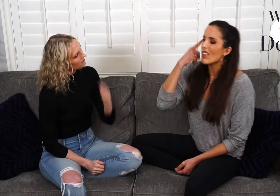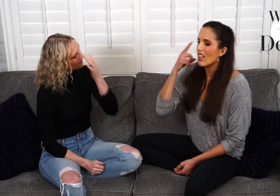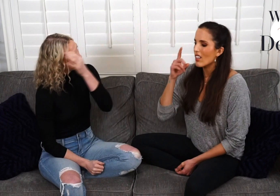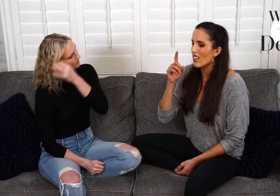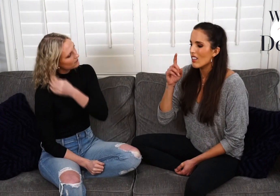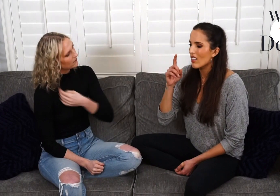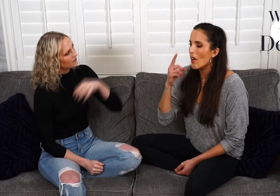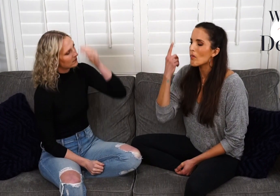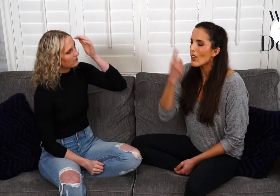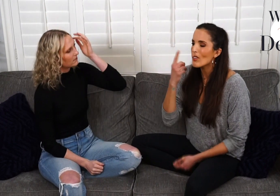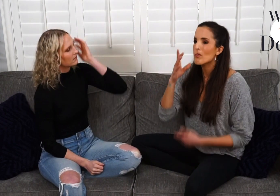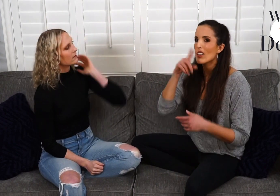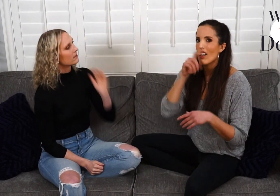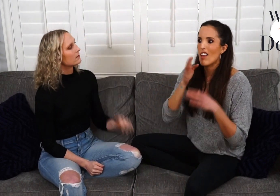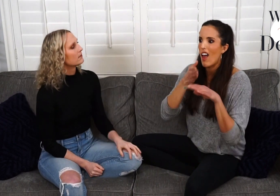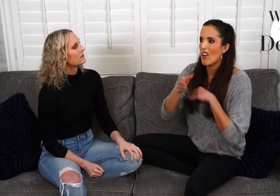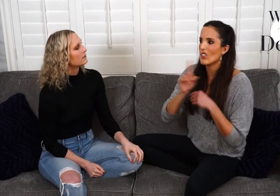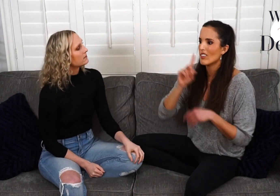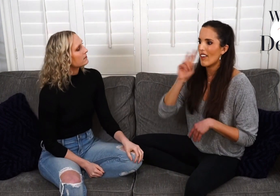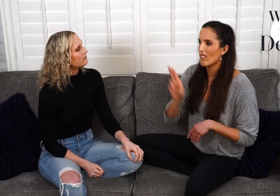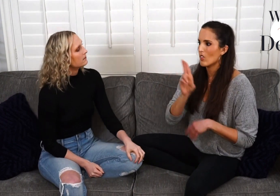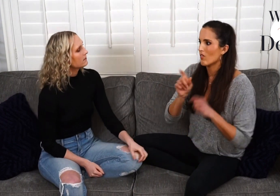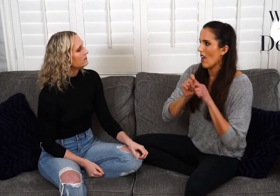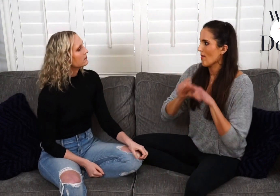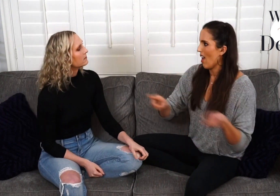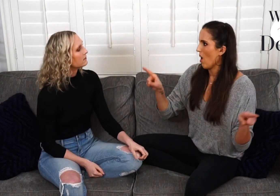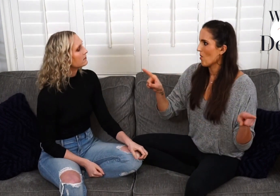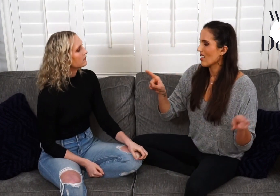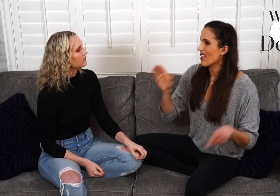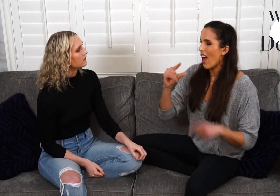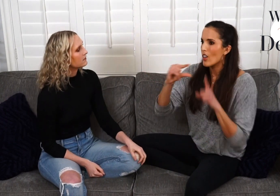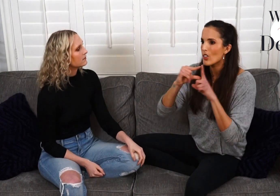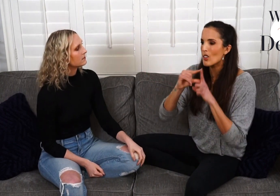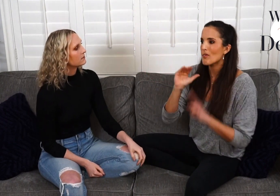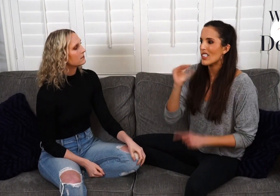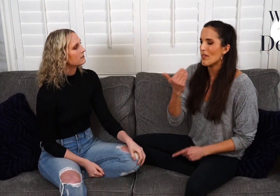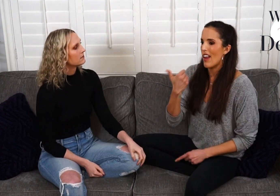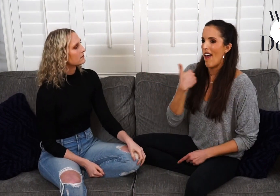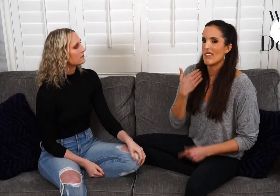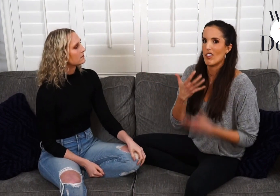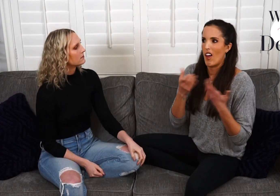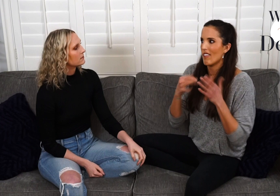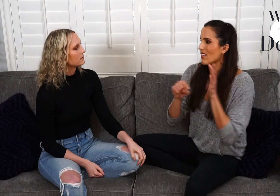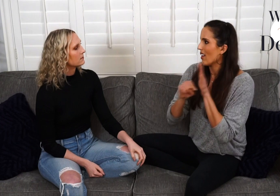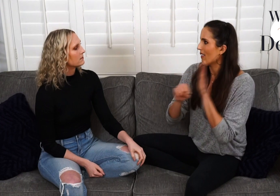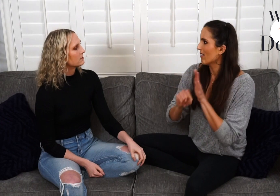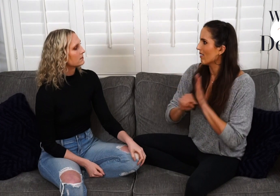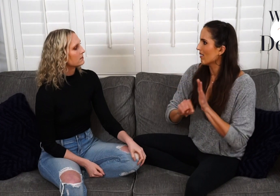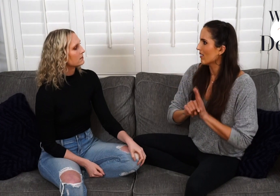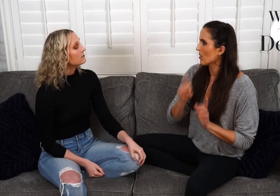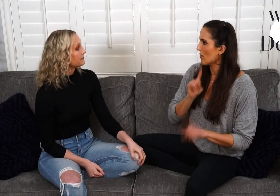Yeah, and I'm wondering... because after “Deaf U” came out, that term, “elitism” seemed to have a lot